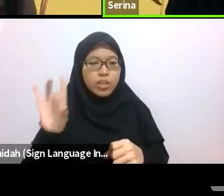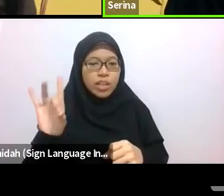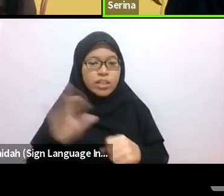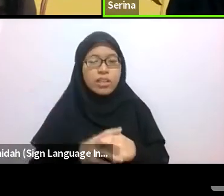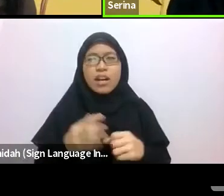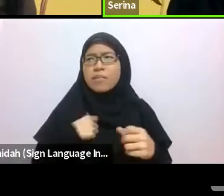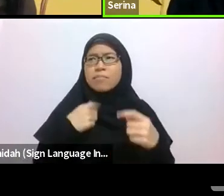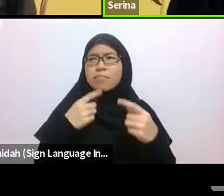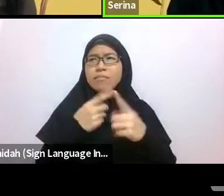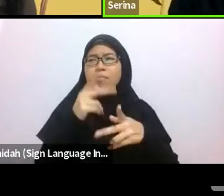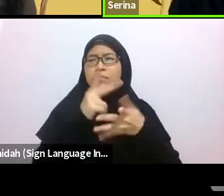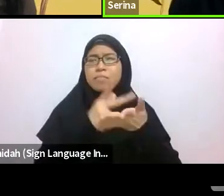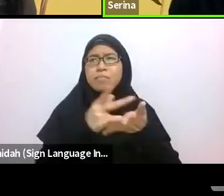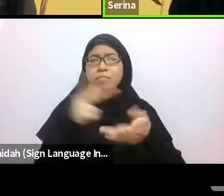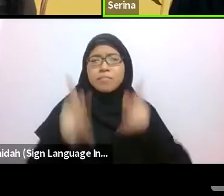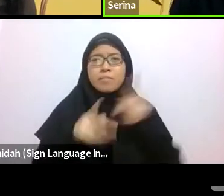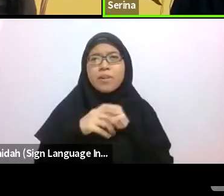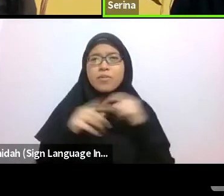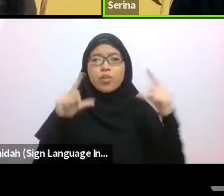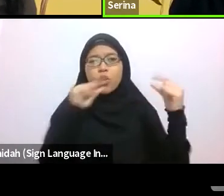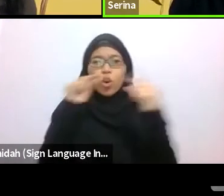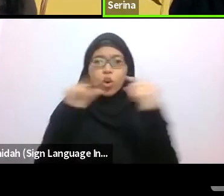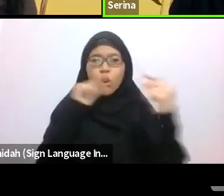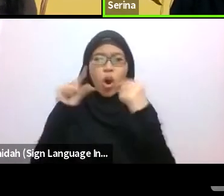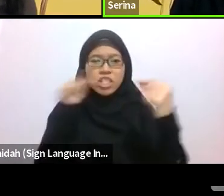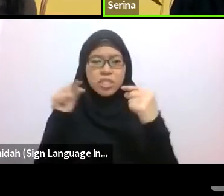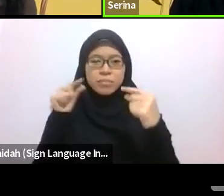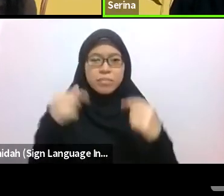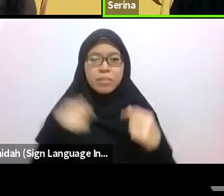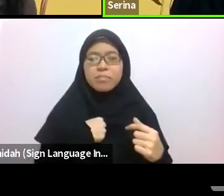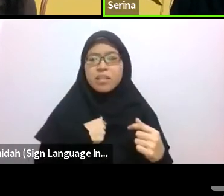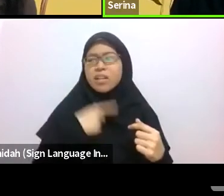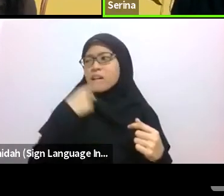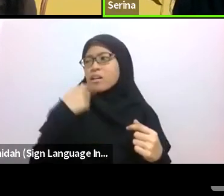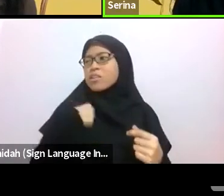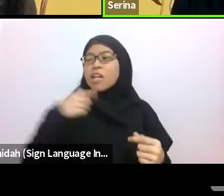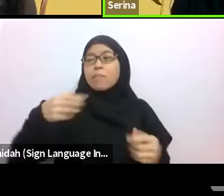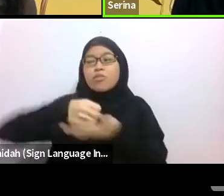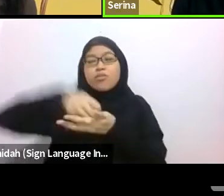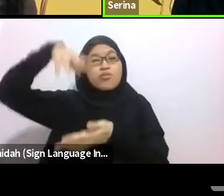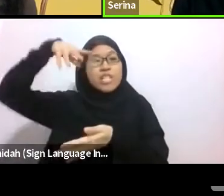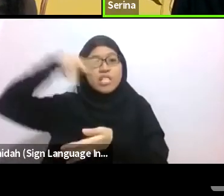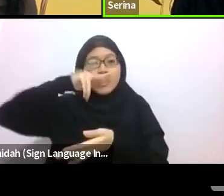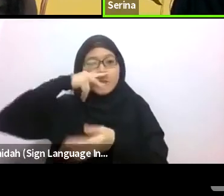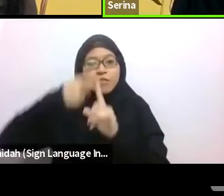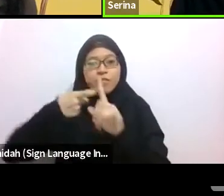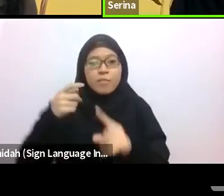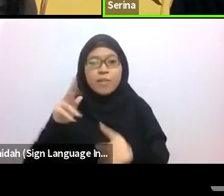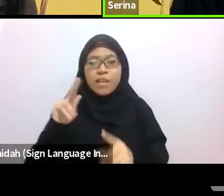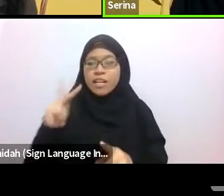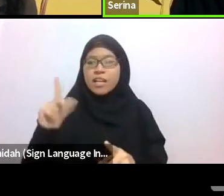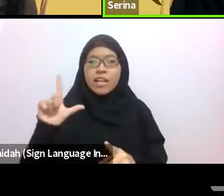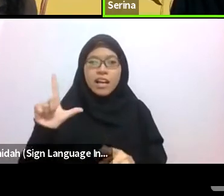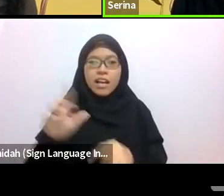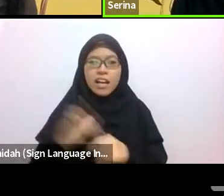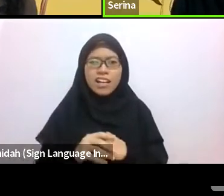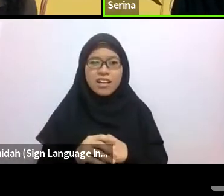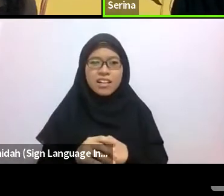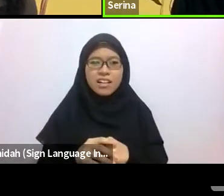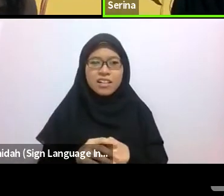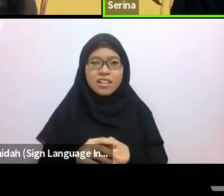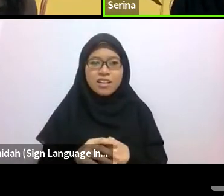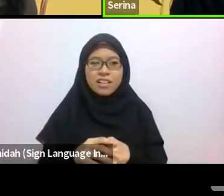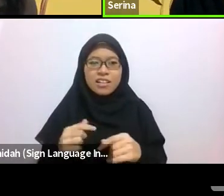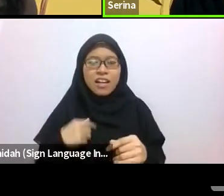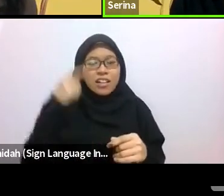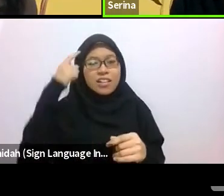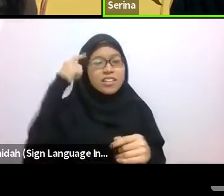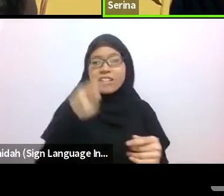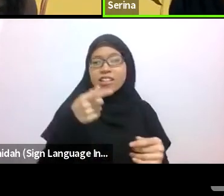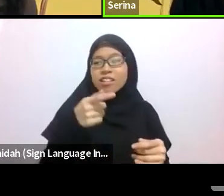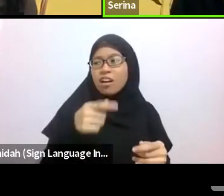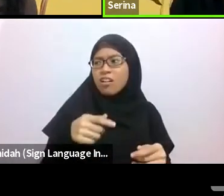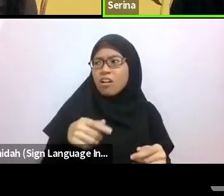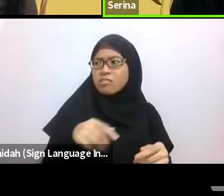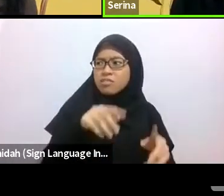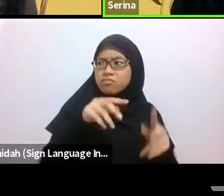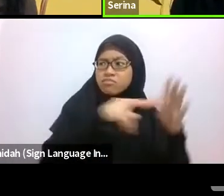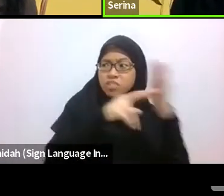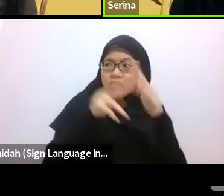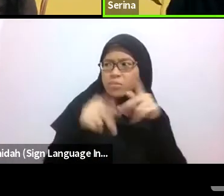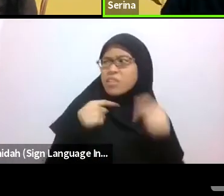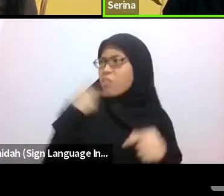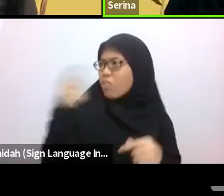I was this rich kid from KL who was coming here, and in their minds here to steal their husbands and boyfriends, and—